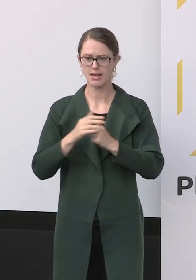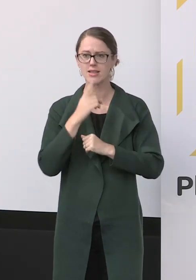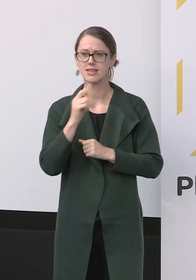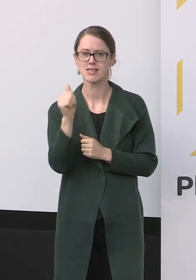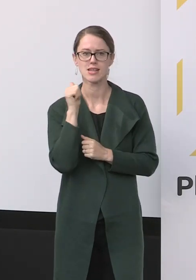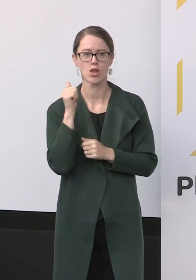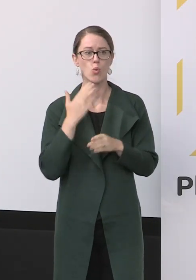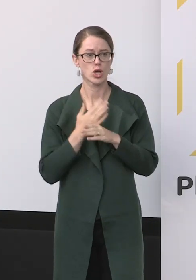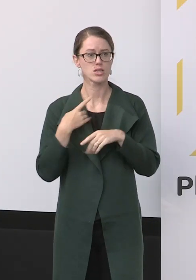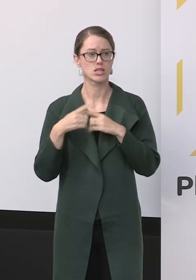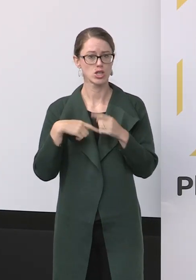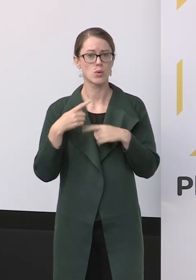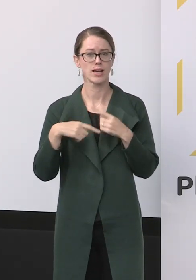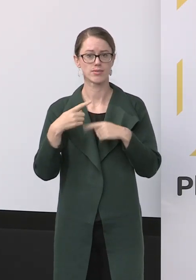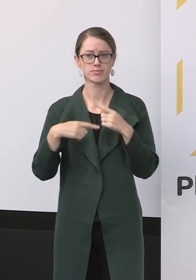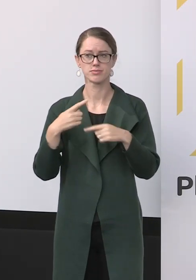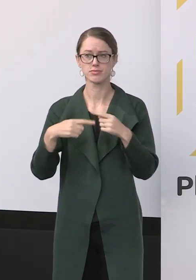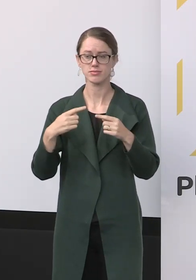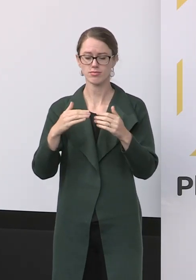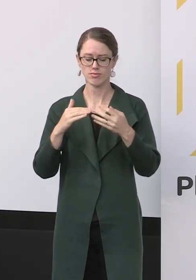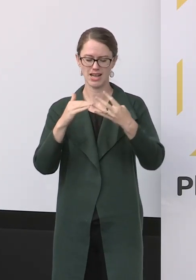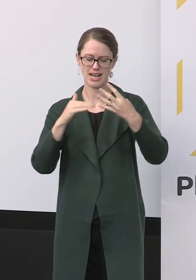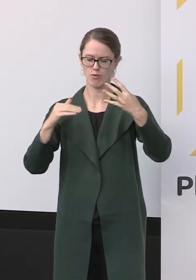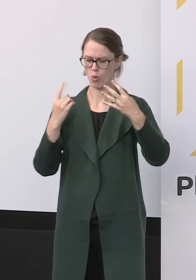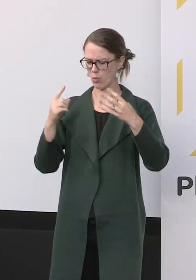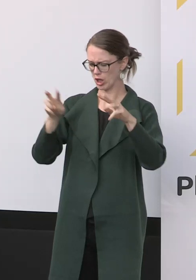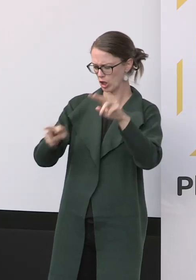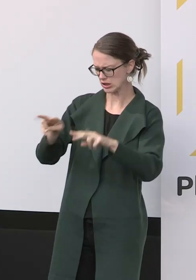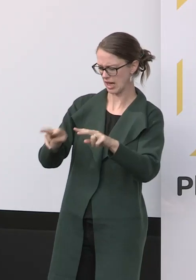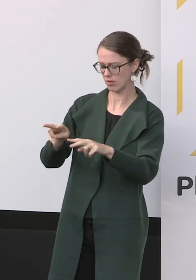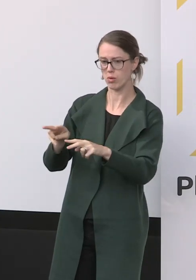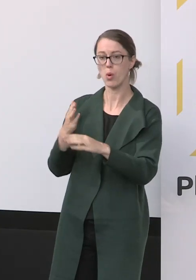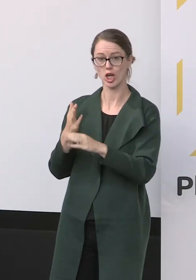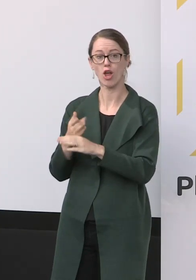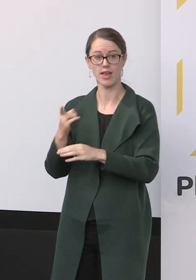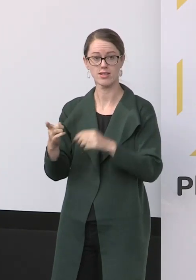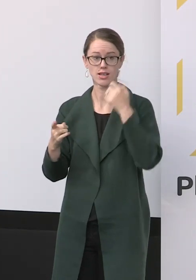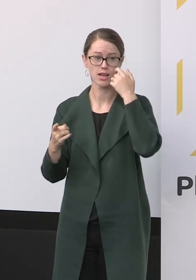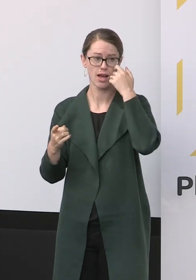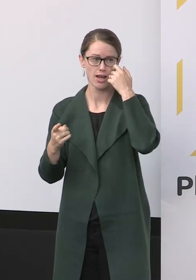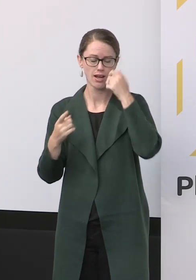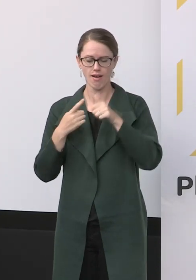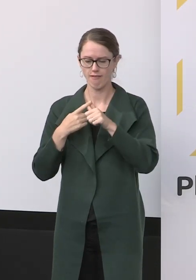We've increased the size of gatherings and, as I said yesterday, the work is